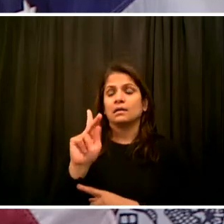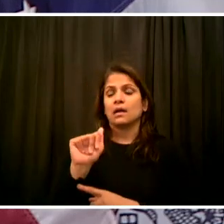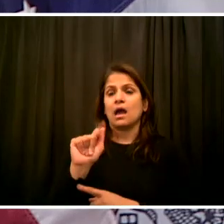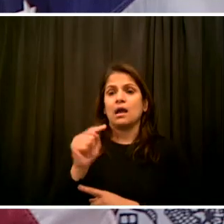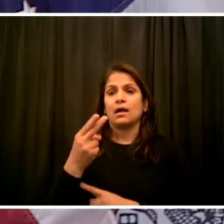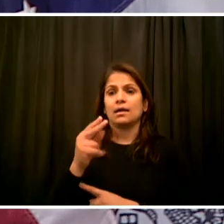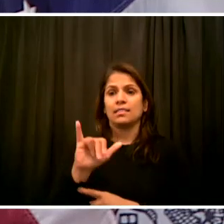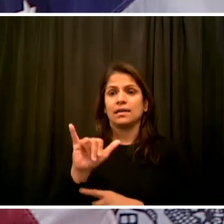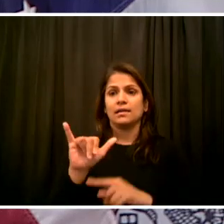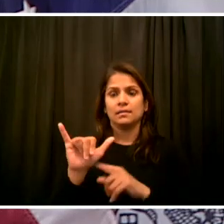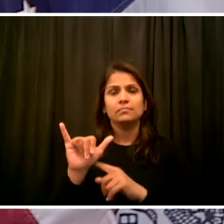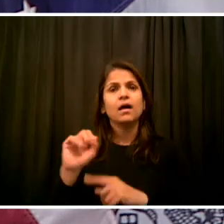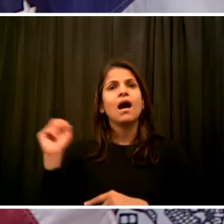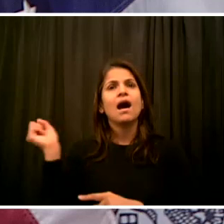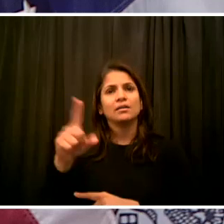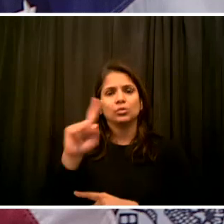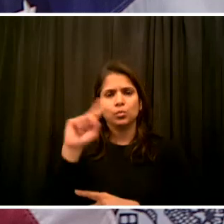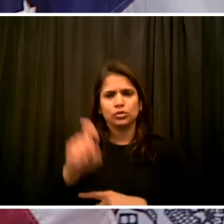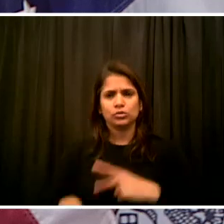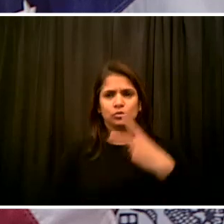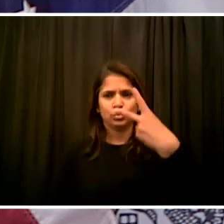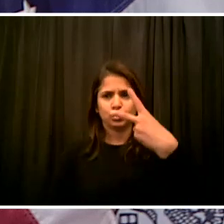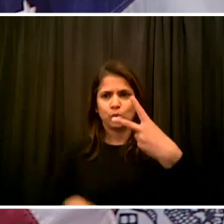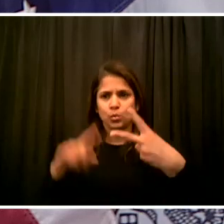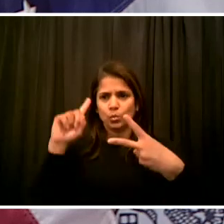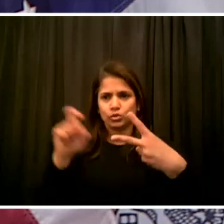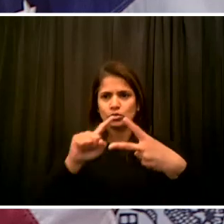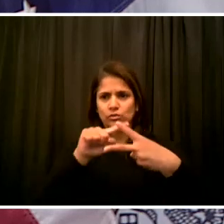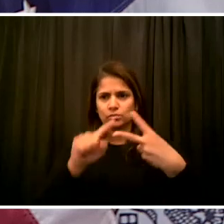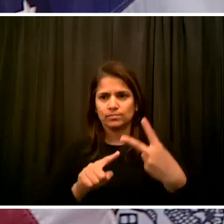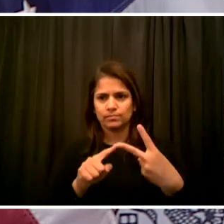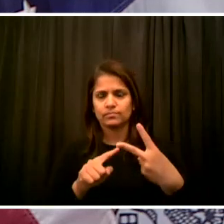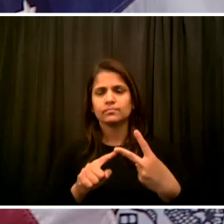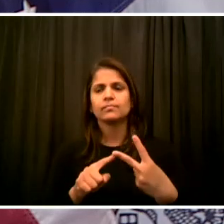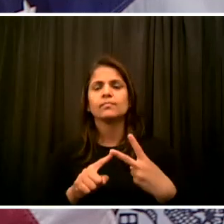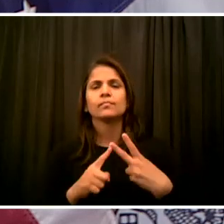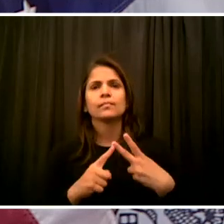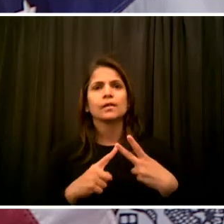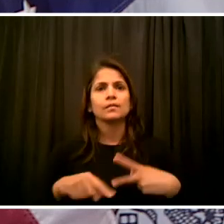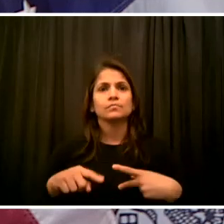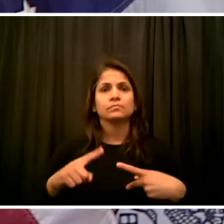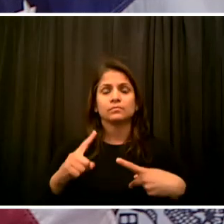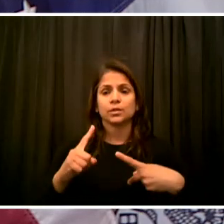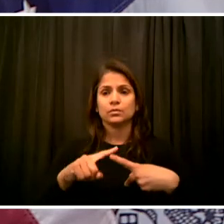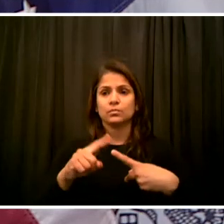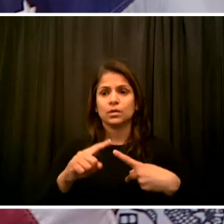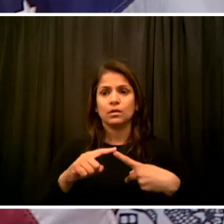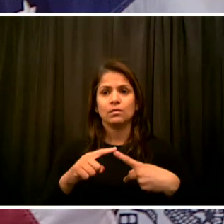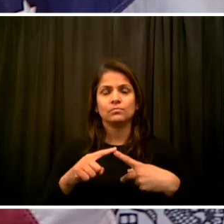COLLEAGUE JIM AND ONE BASED ON THE NYPD DATA AND THE